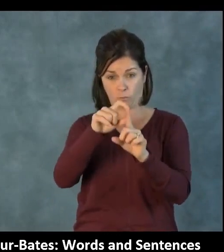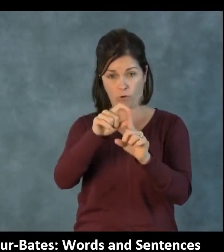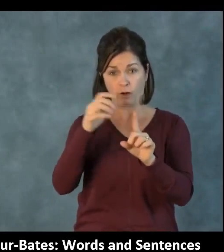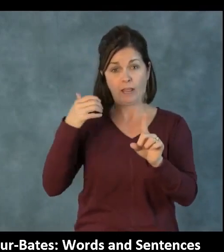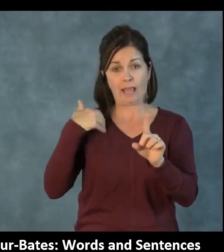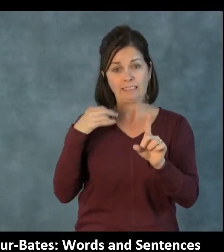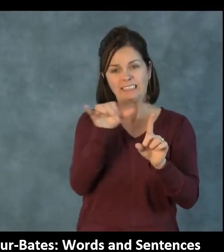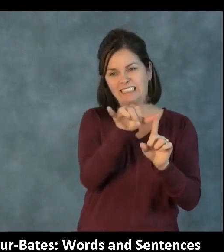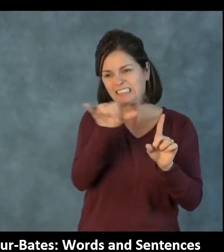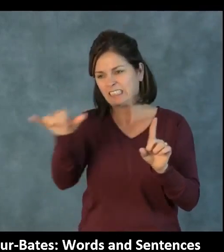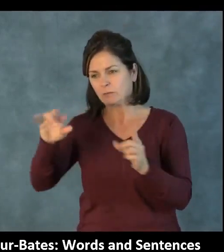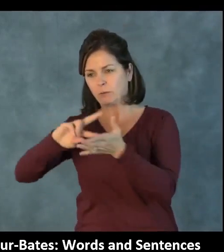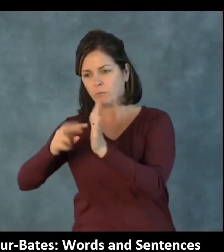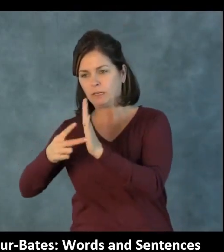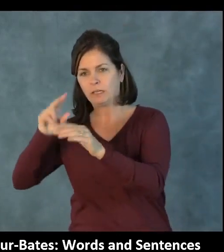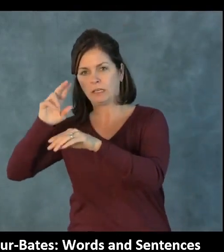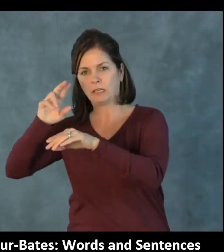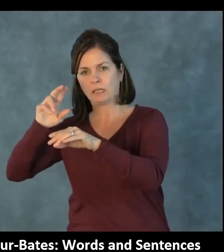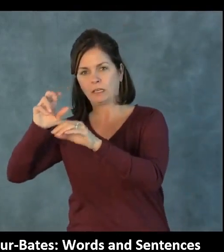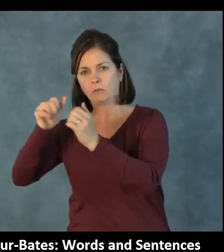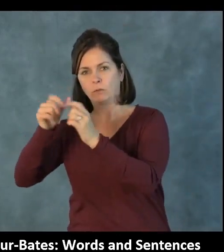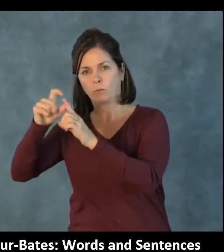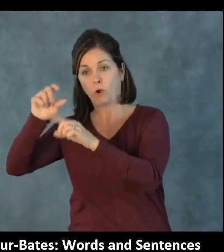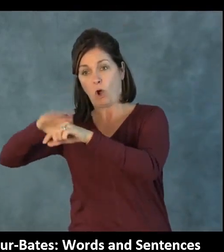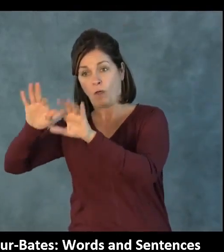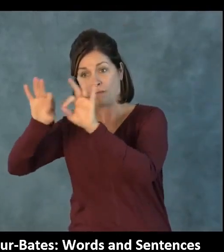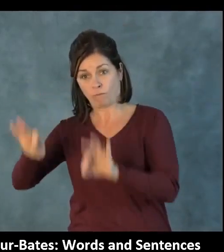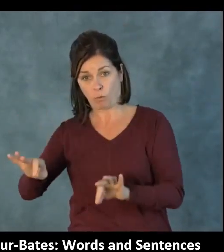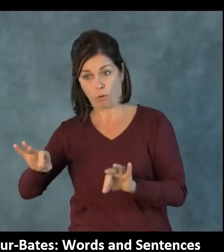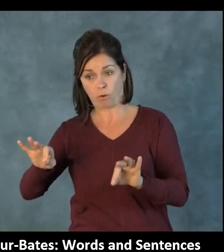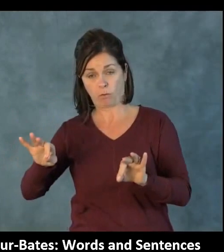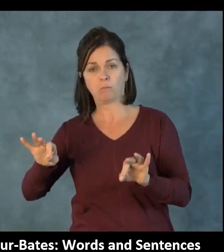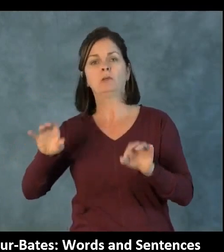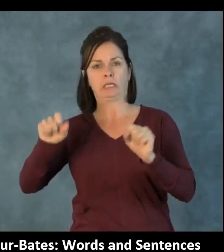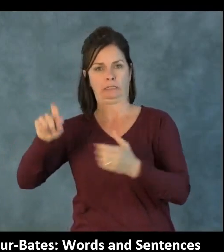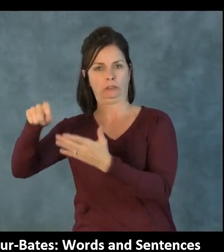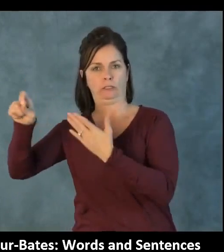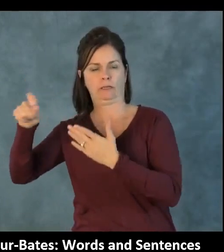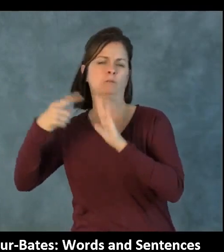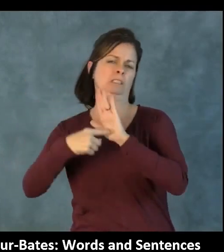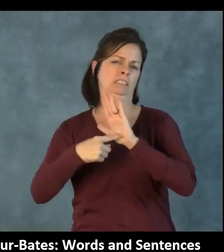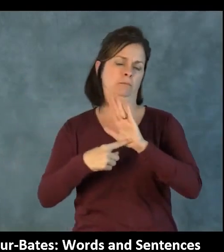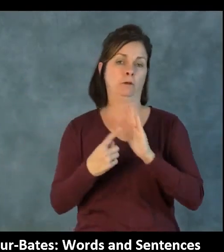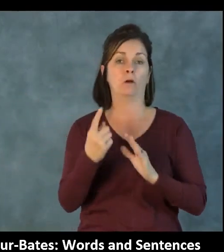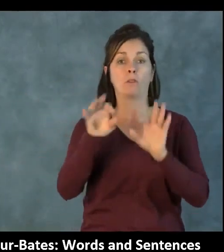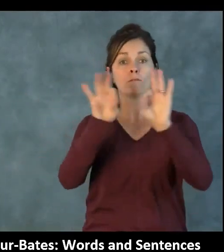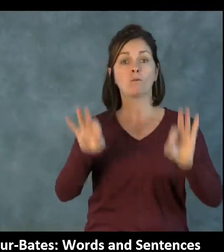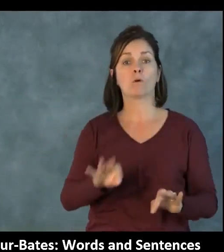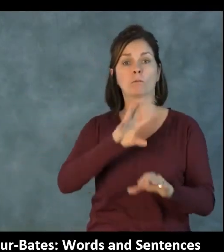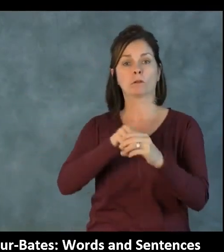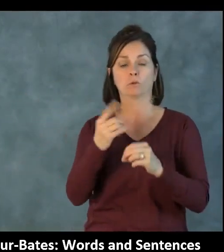meaning to the word on the form, they can go ahead and check the word. For example, there's a word